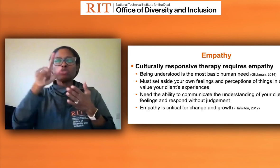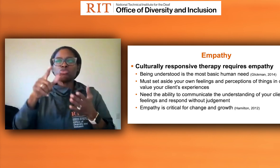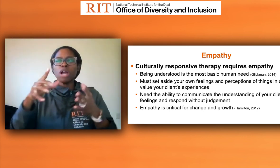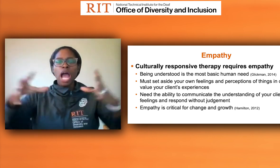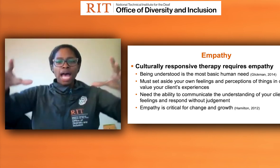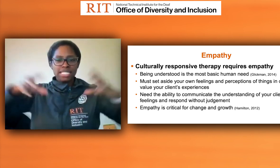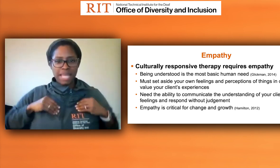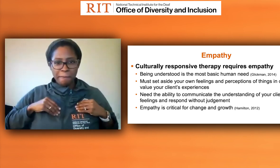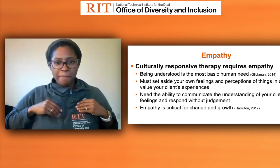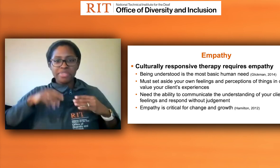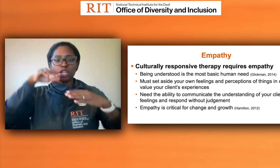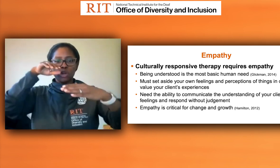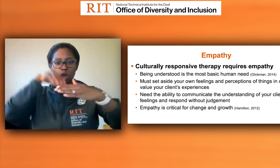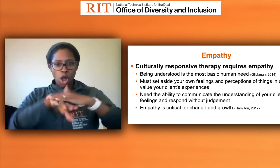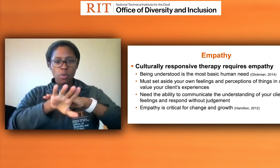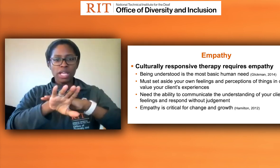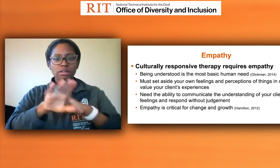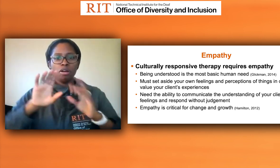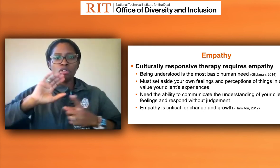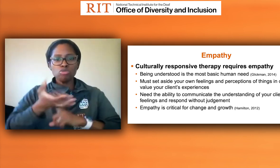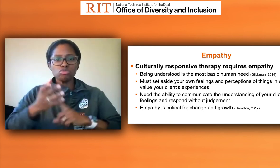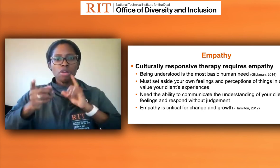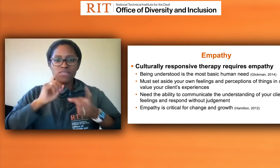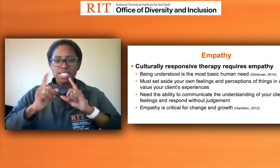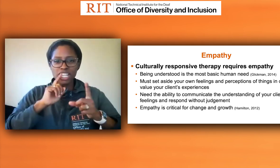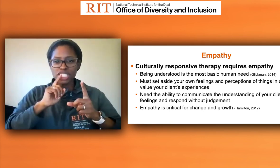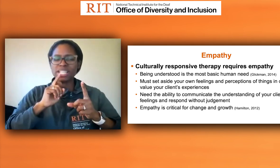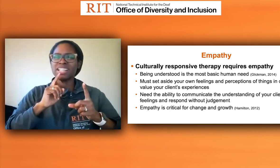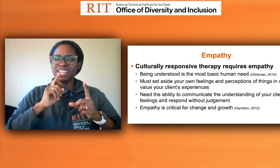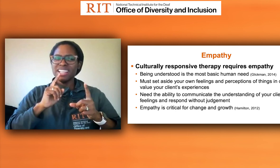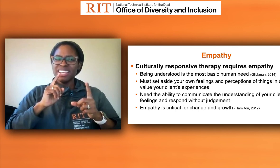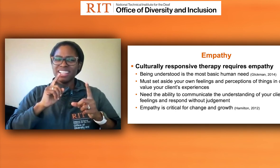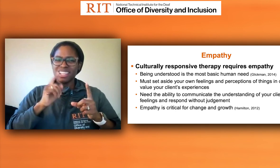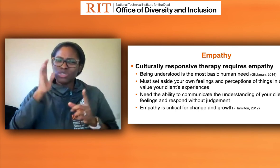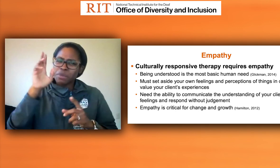but it's really important to accept and understand